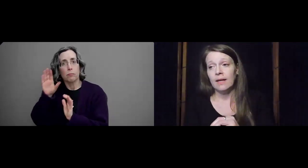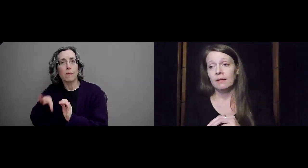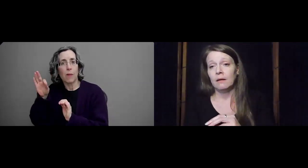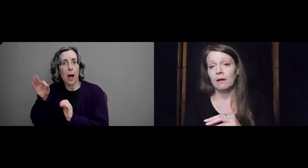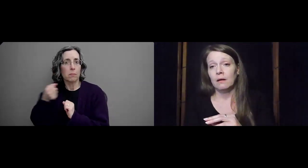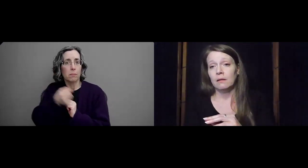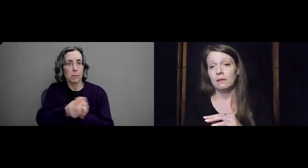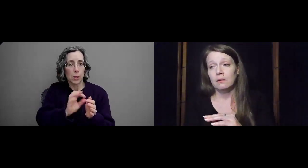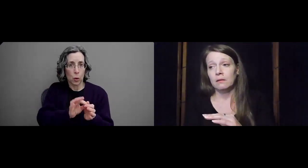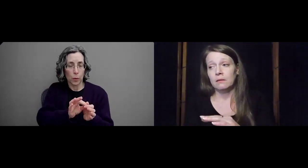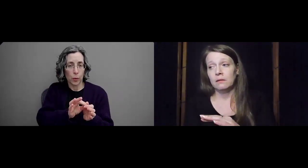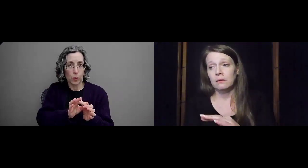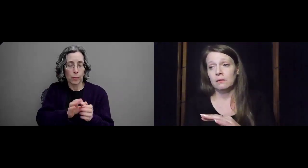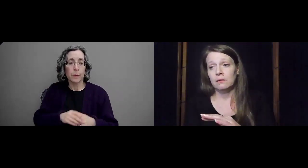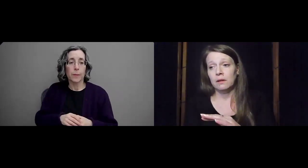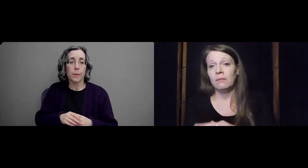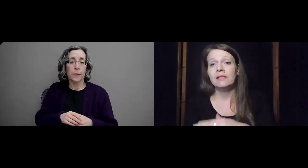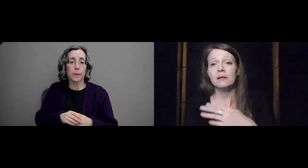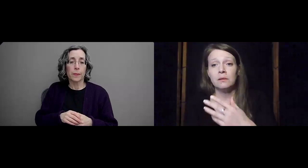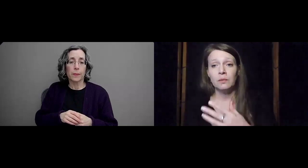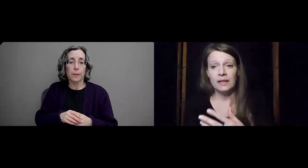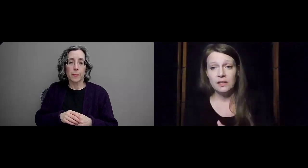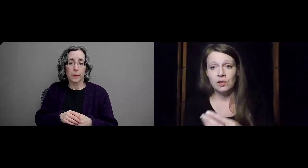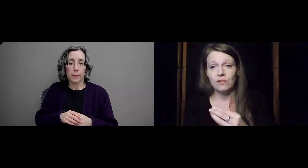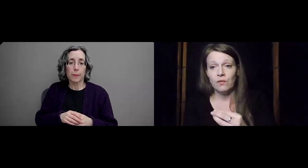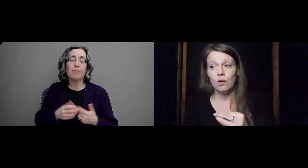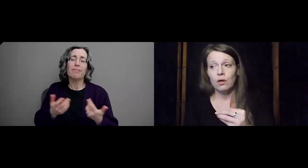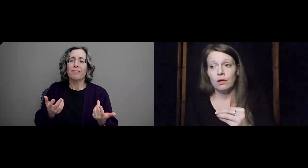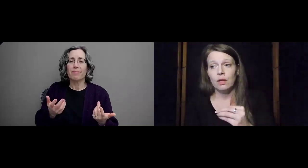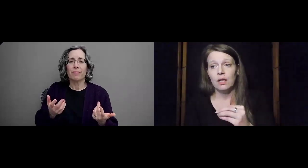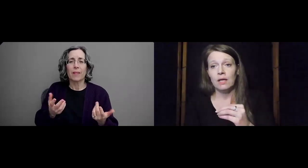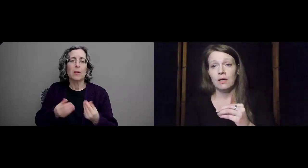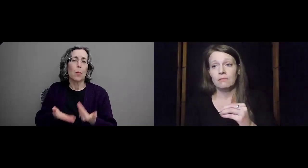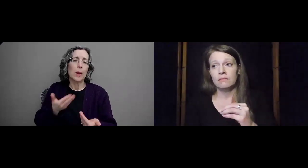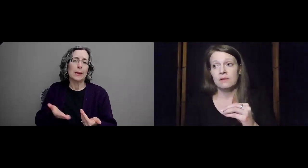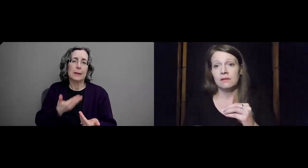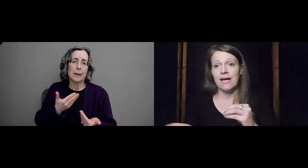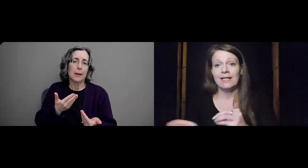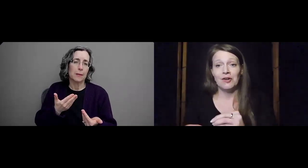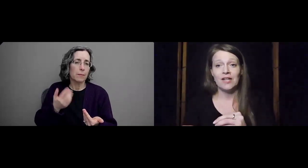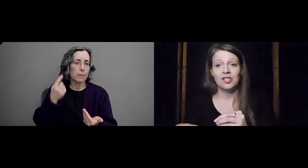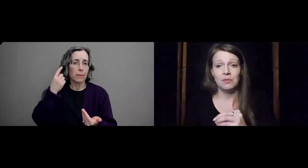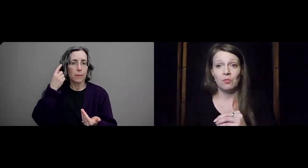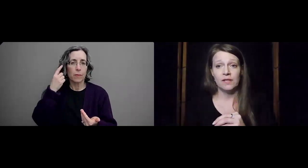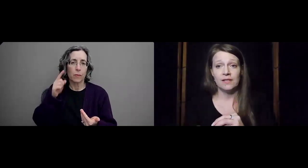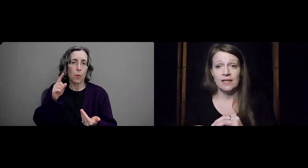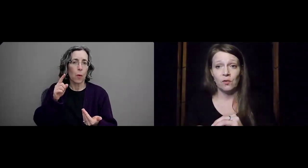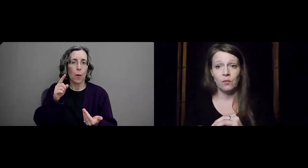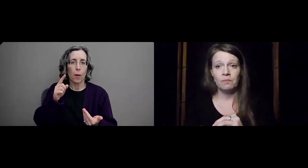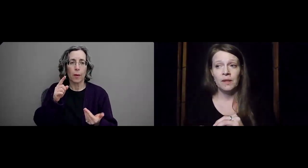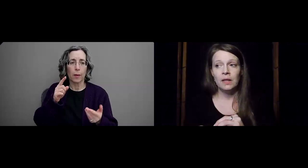needed. We can coordinate the interpreter for that visit. And then it makes it a little bit